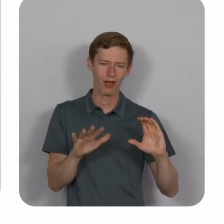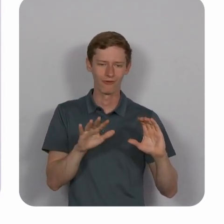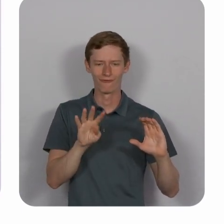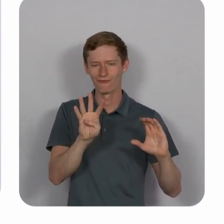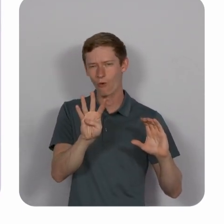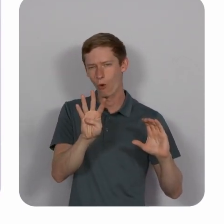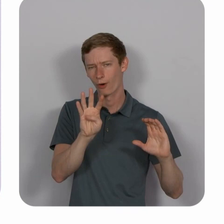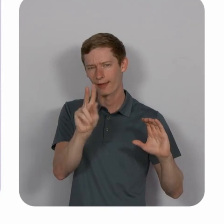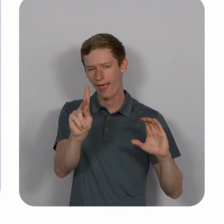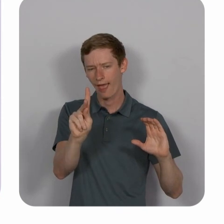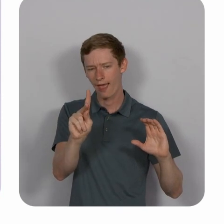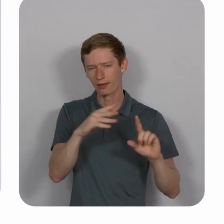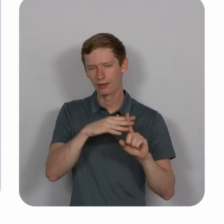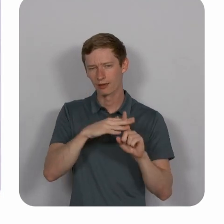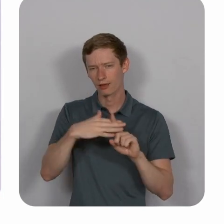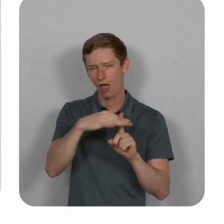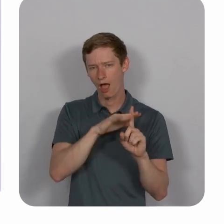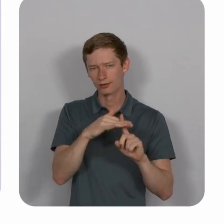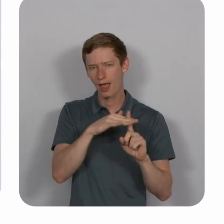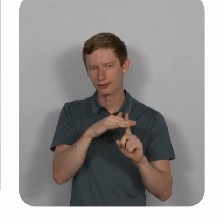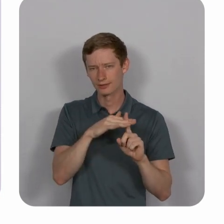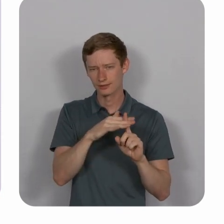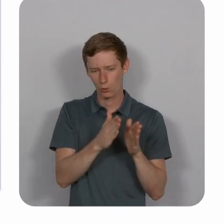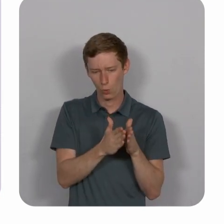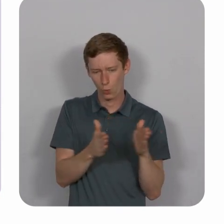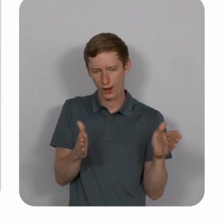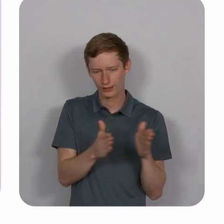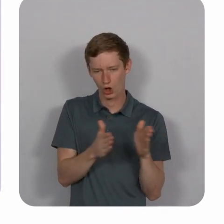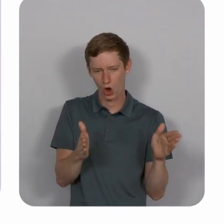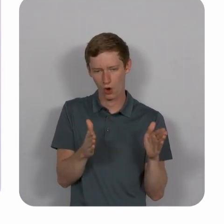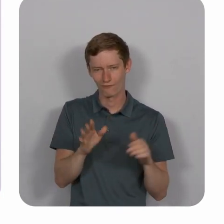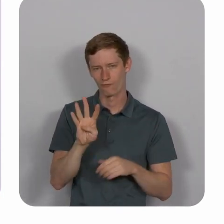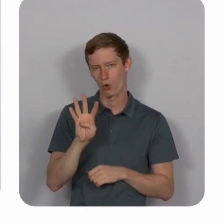We continuously pre-train the LLM models